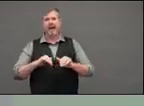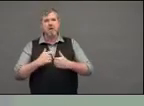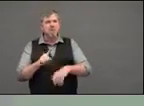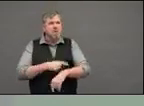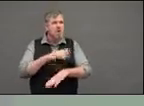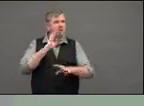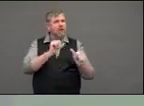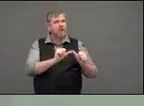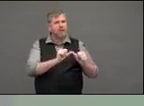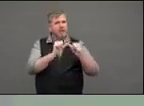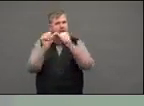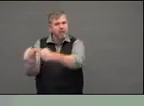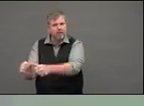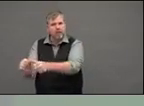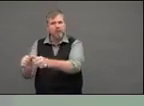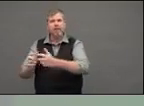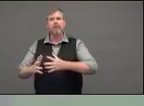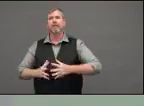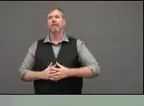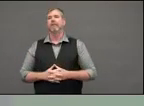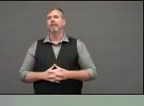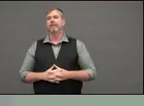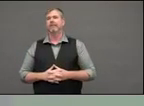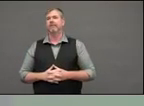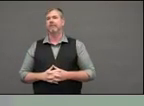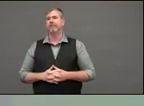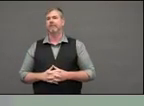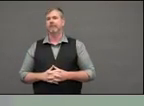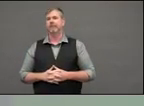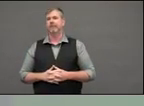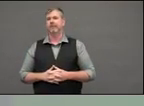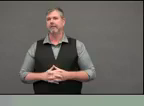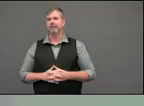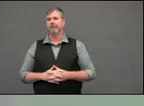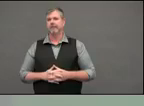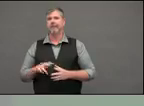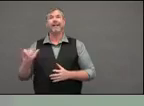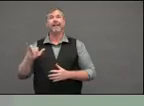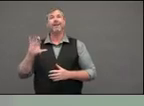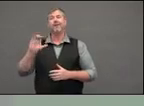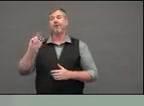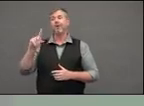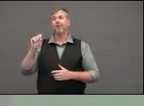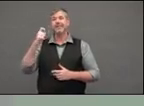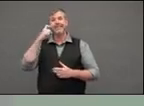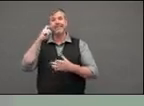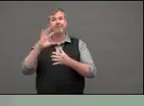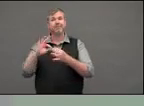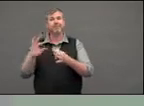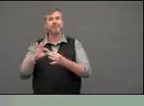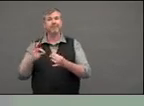and um how carlos had said you know we're in a digital age so that helped a